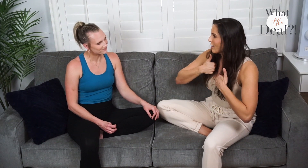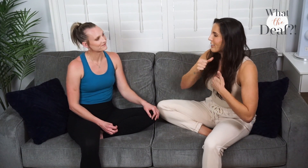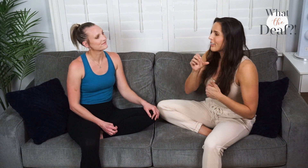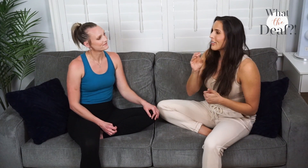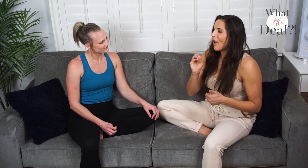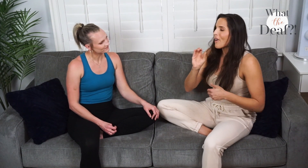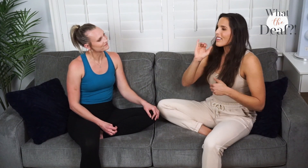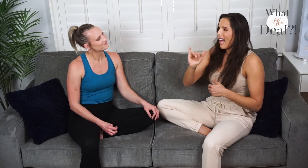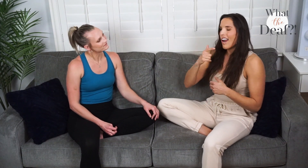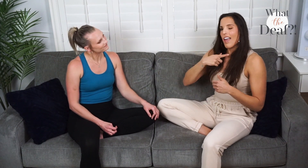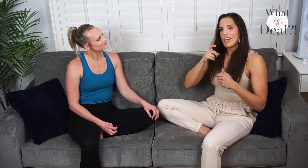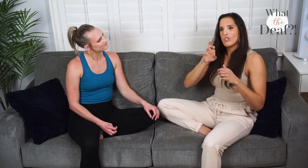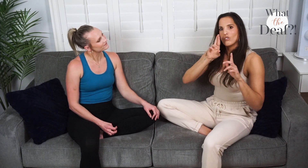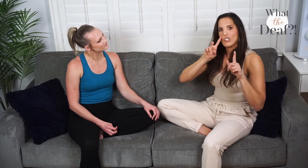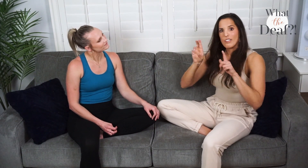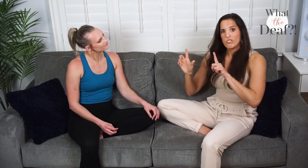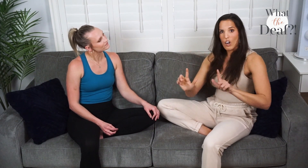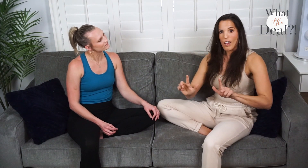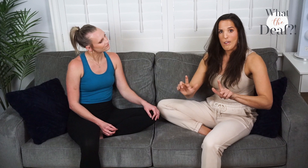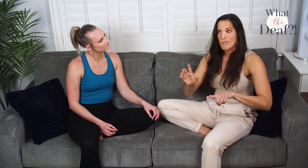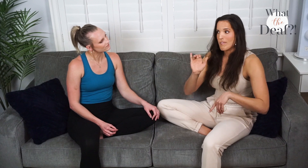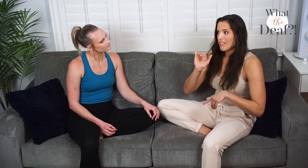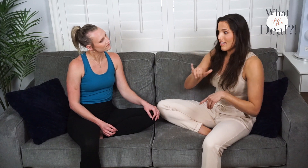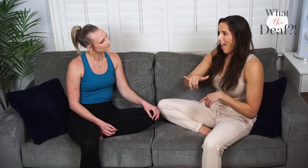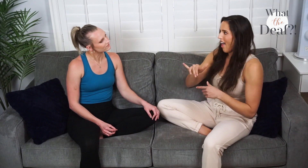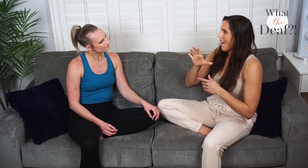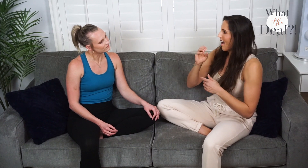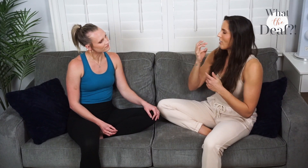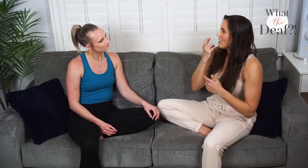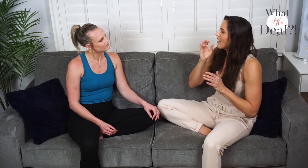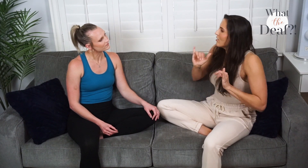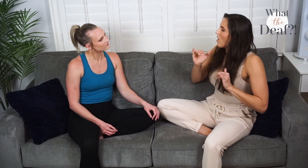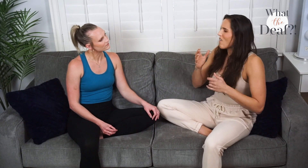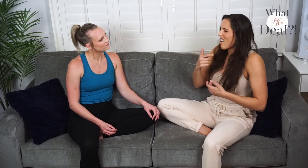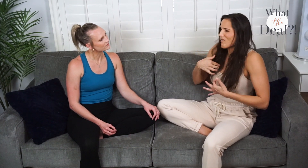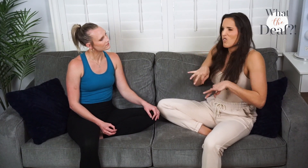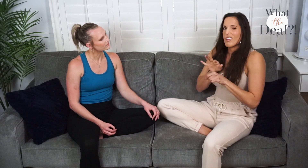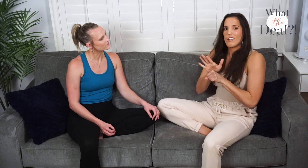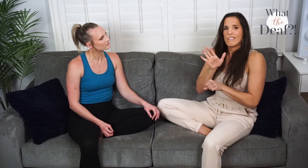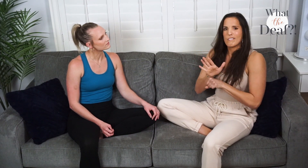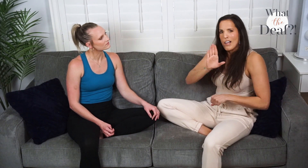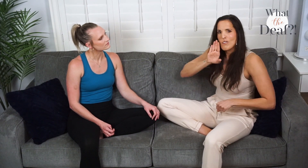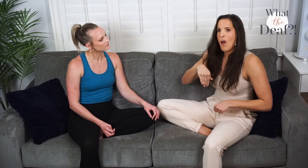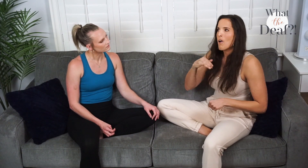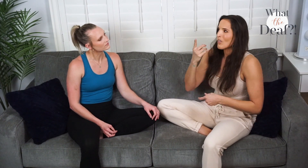So I really had to reframe that and realize I’m worthy enough